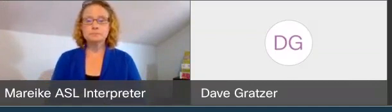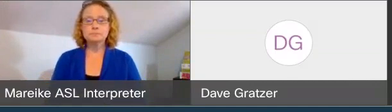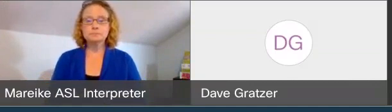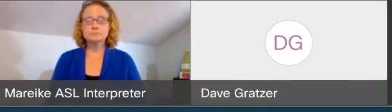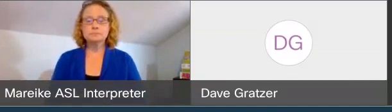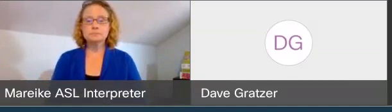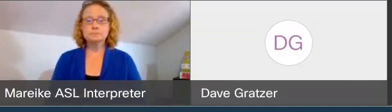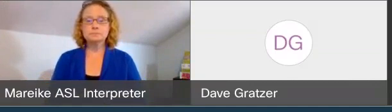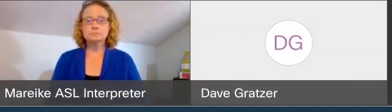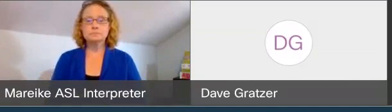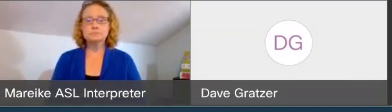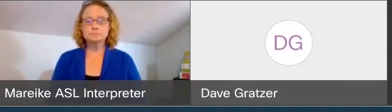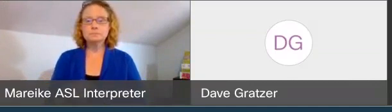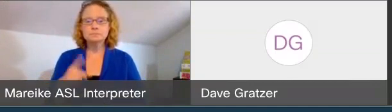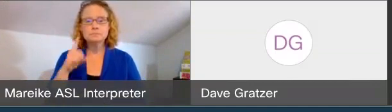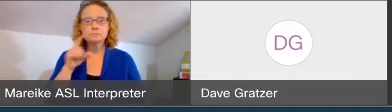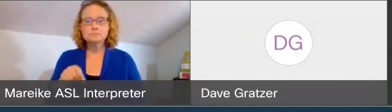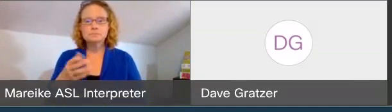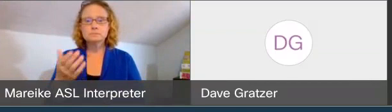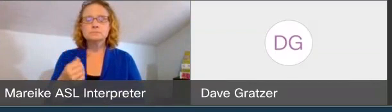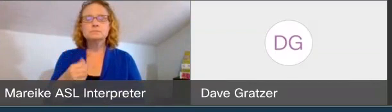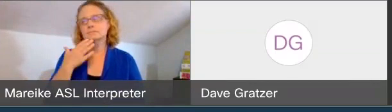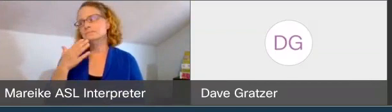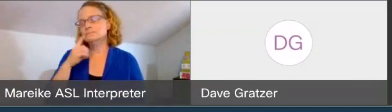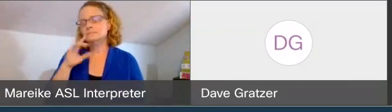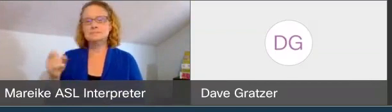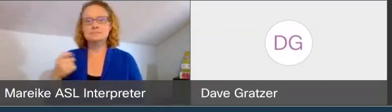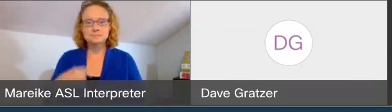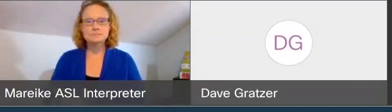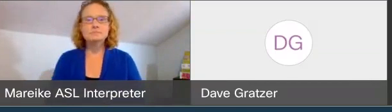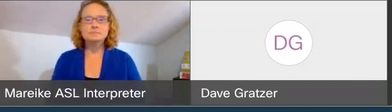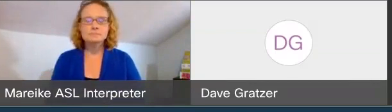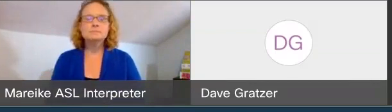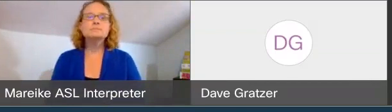Yeah, you're not on mute. - Thank you for that question. So